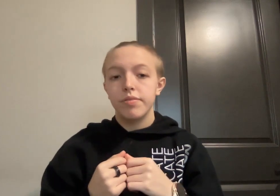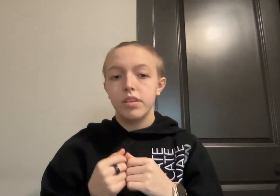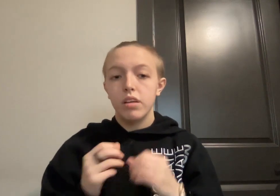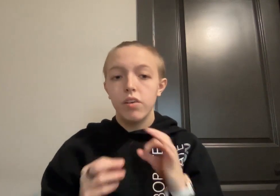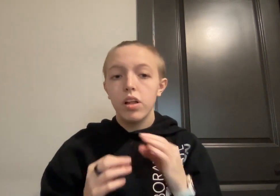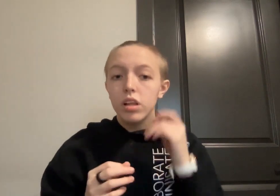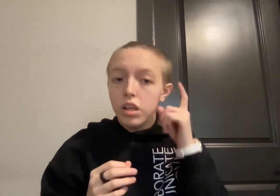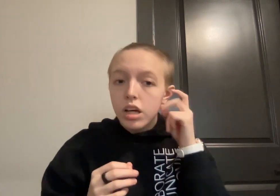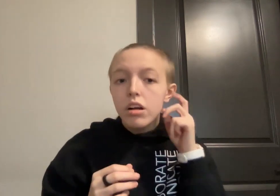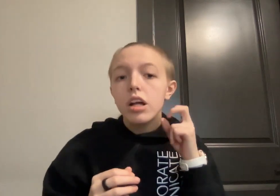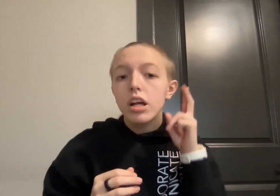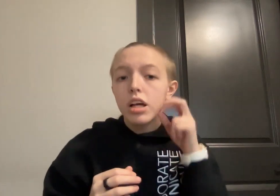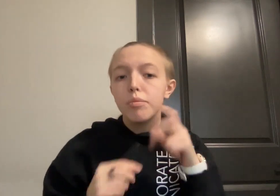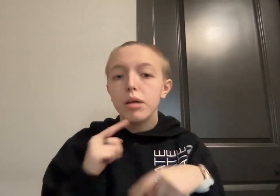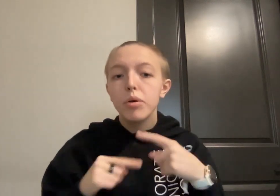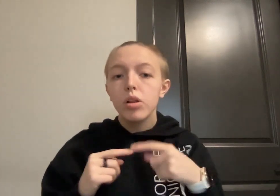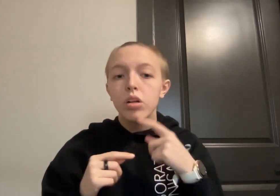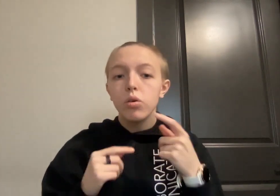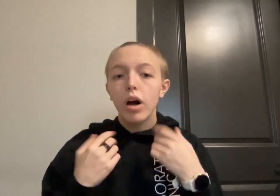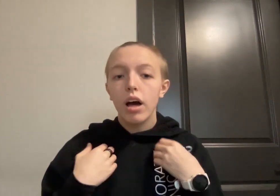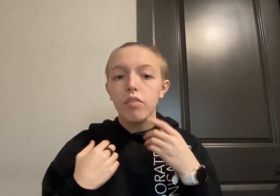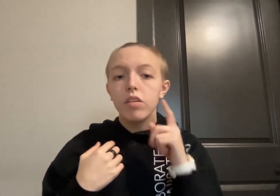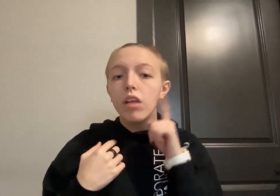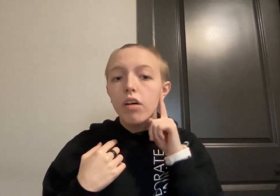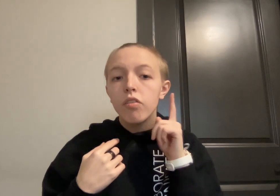Even hearing people who have deaf